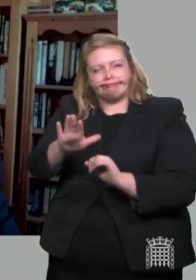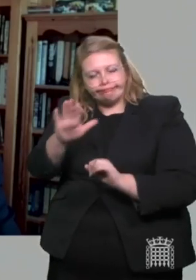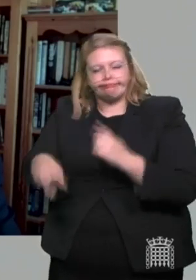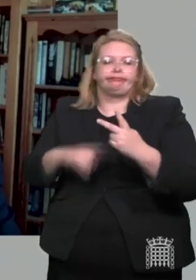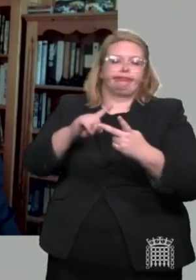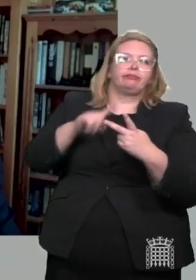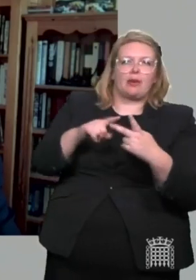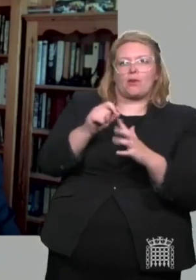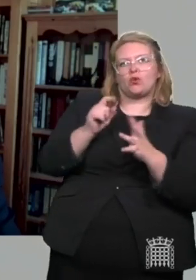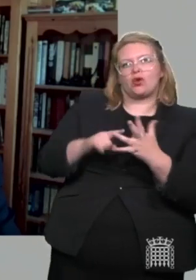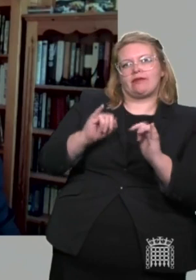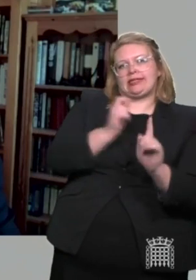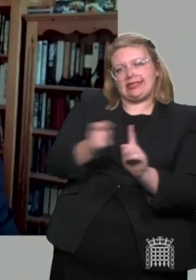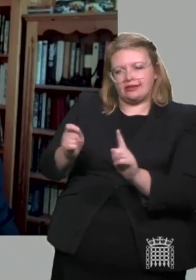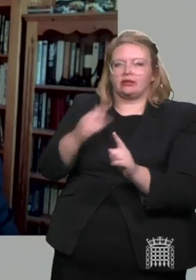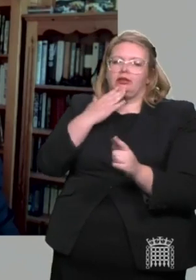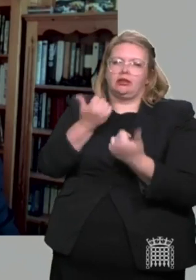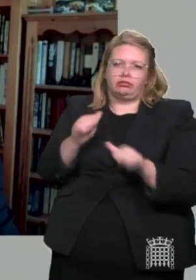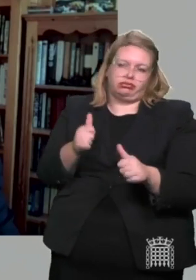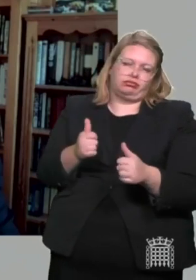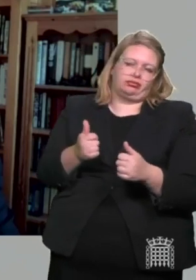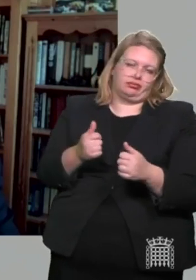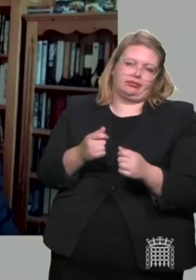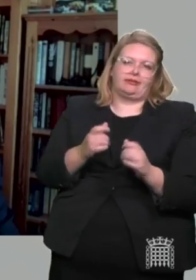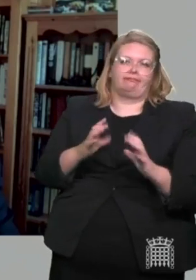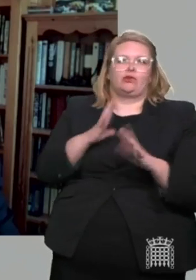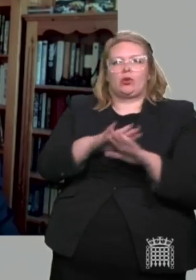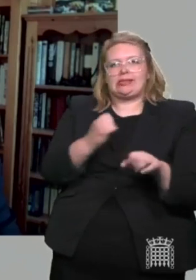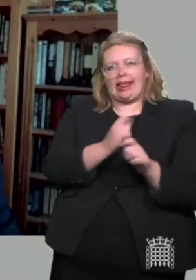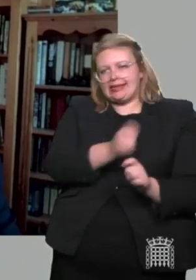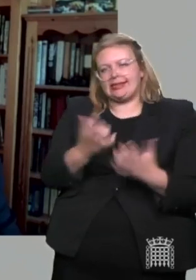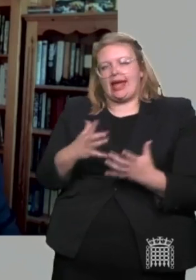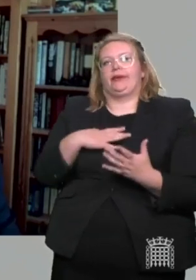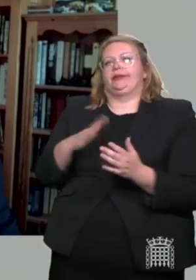Over 127,000 people have died from covid in the United Kingdom.